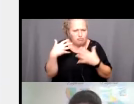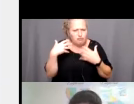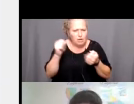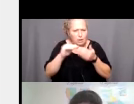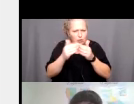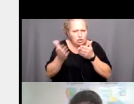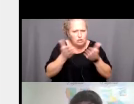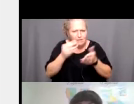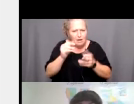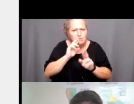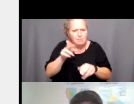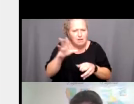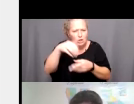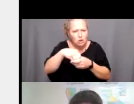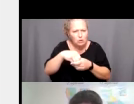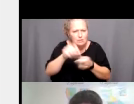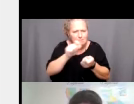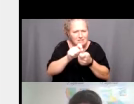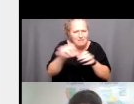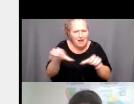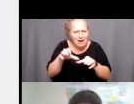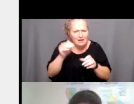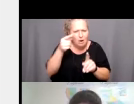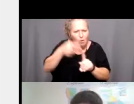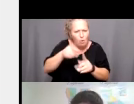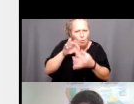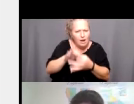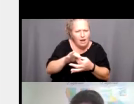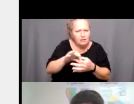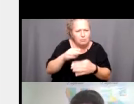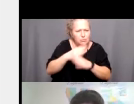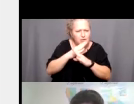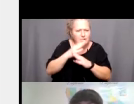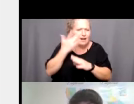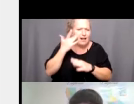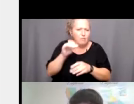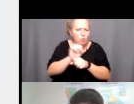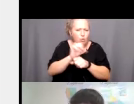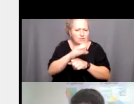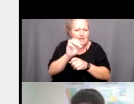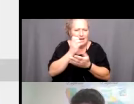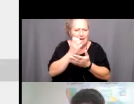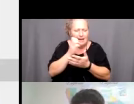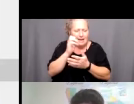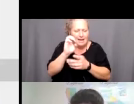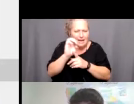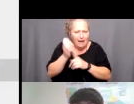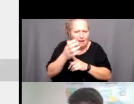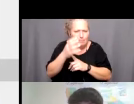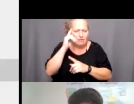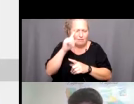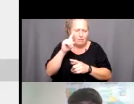services and response include specific actions and goals related to protecting California's workers and economy from the impacts of extreme heat.